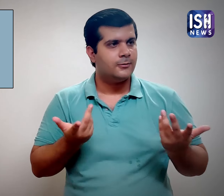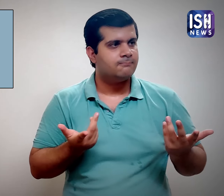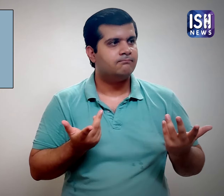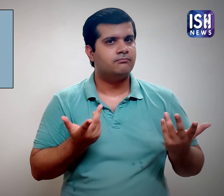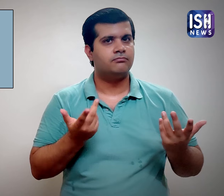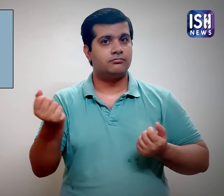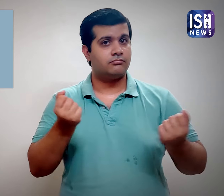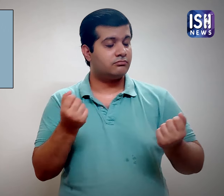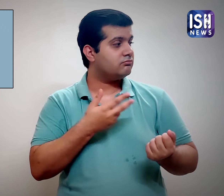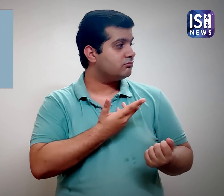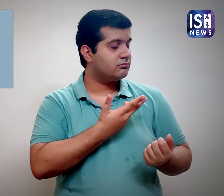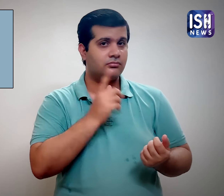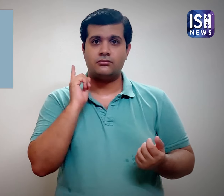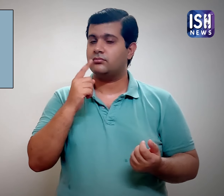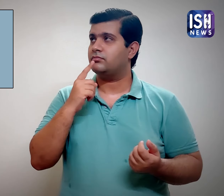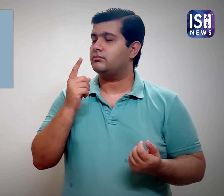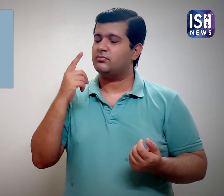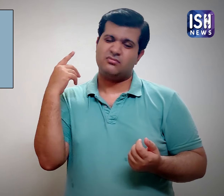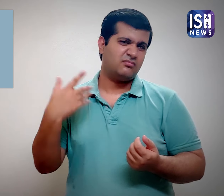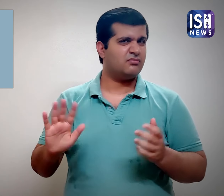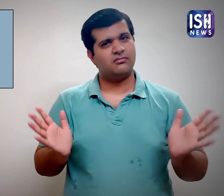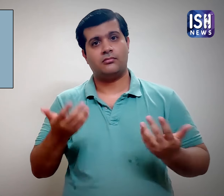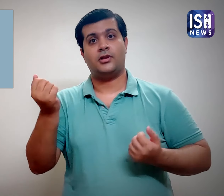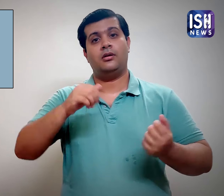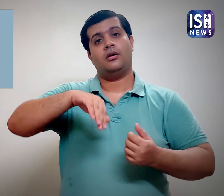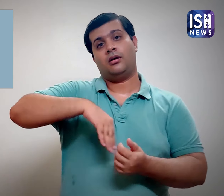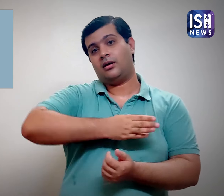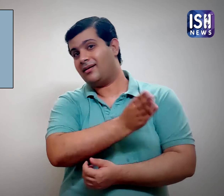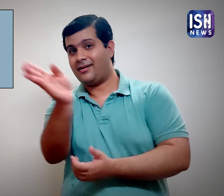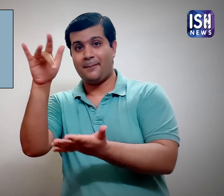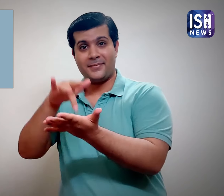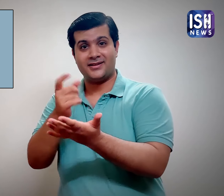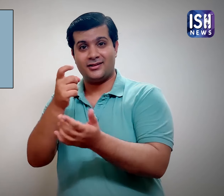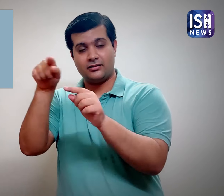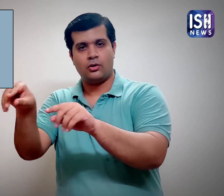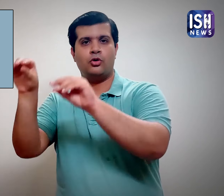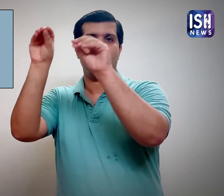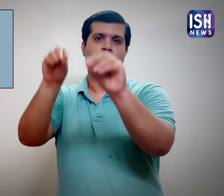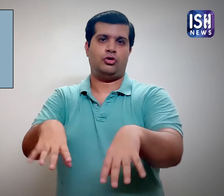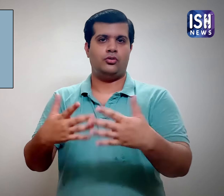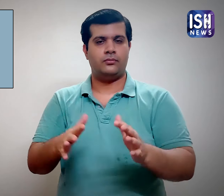Sachin did not have any option and agreed. The driver then dropped him at Jamkhed.